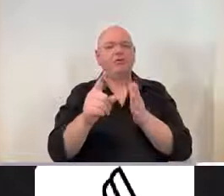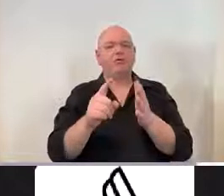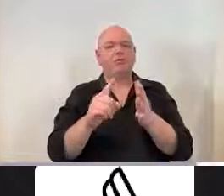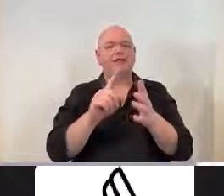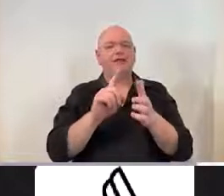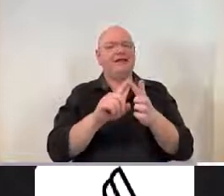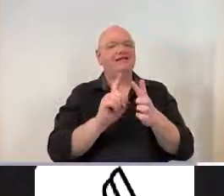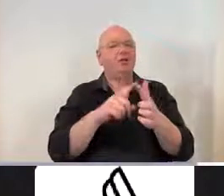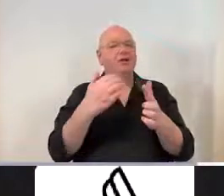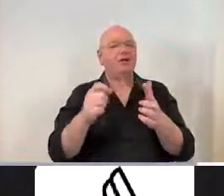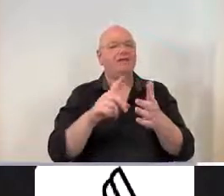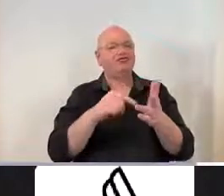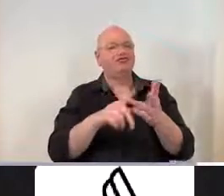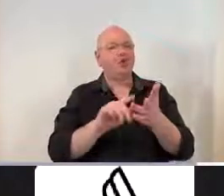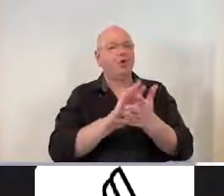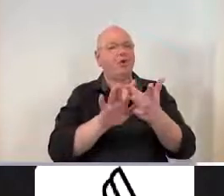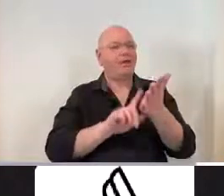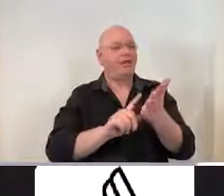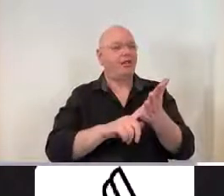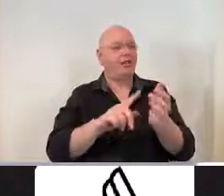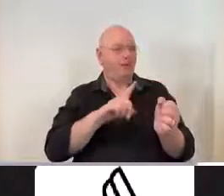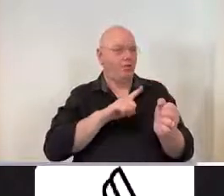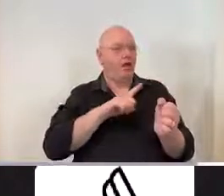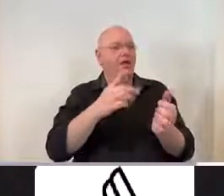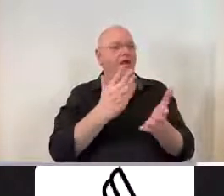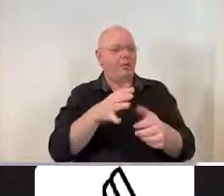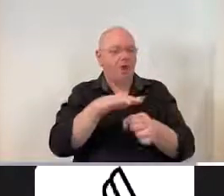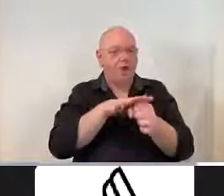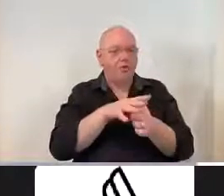This is the criteria for selection process. It is the